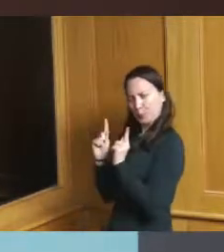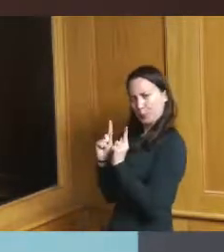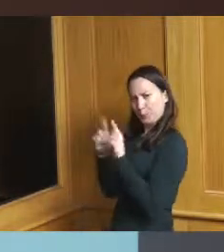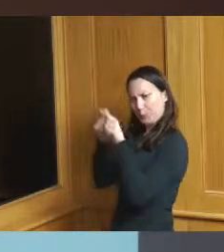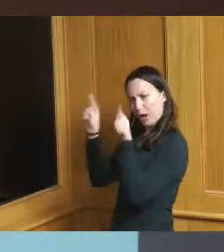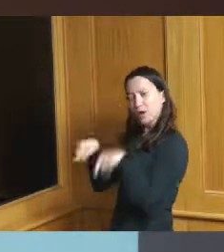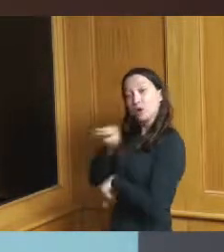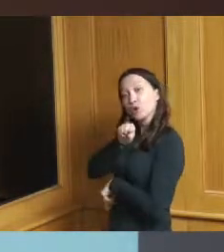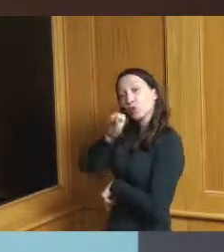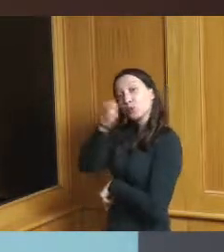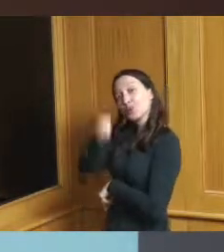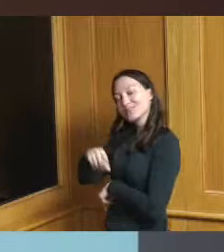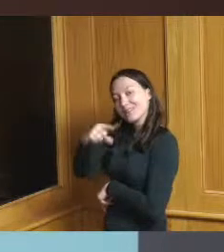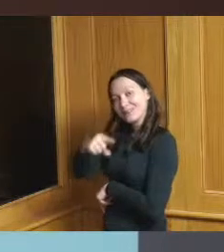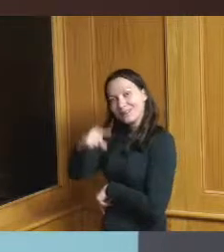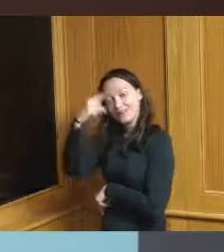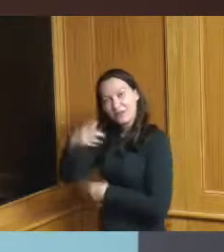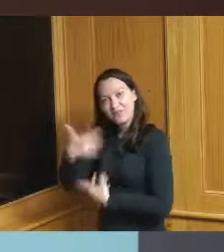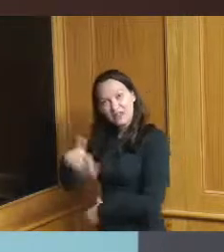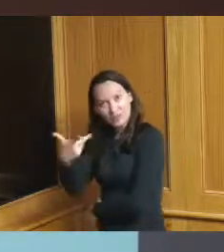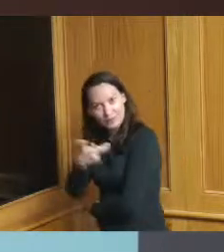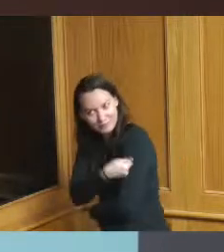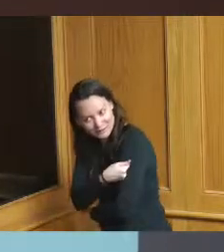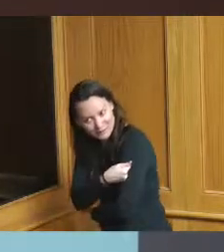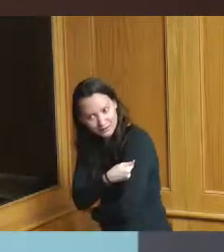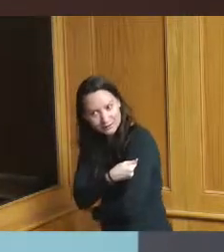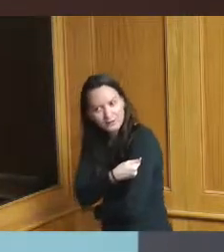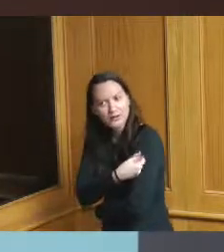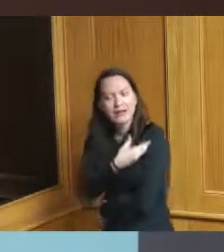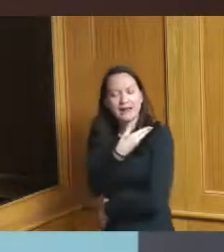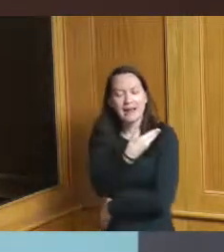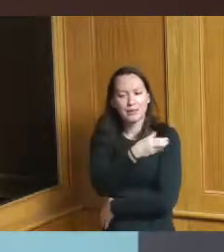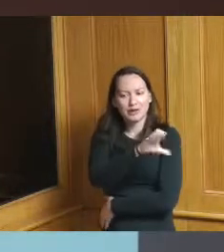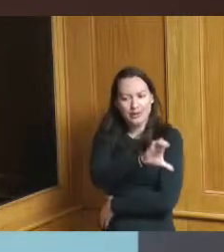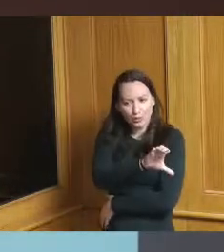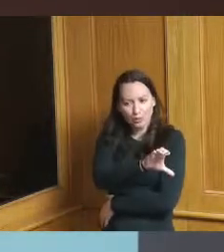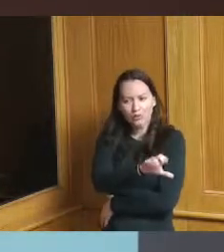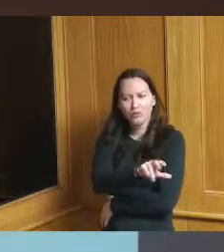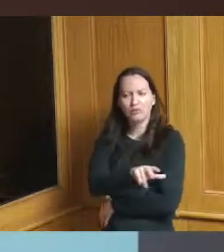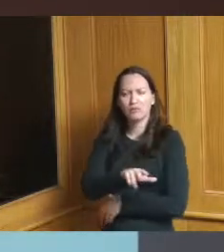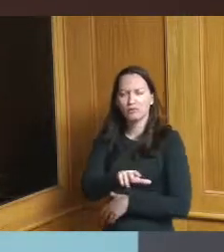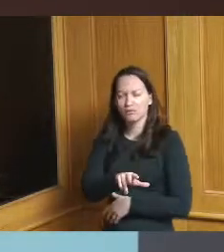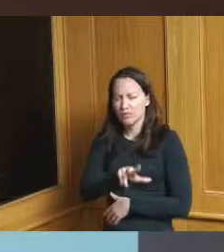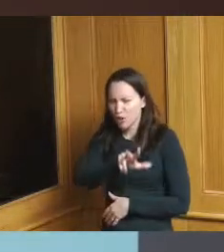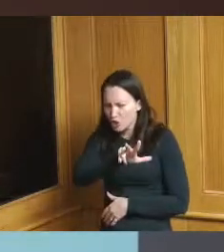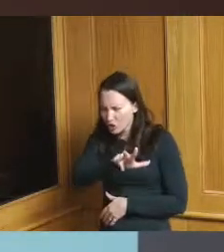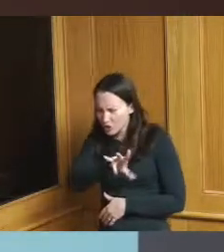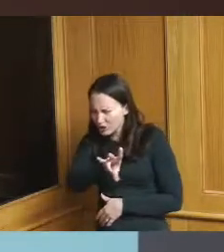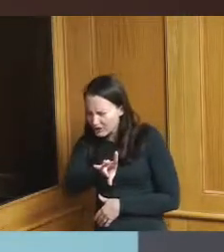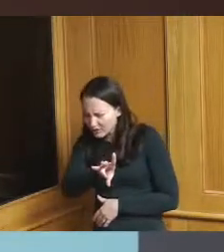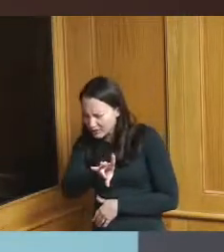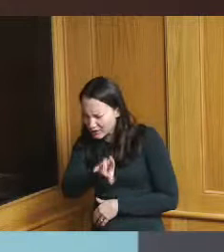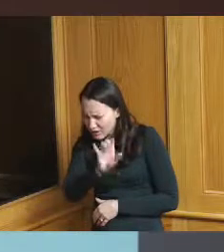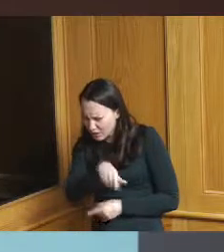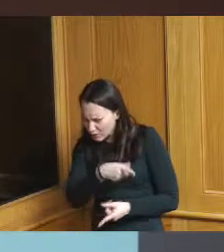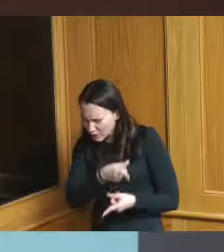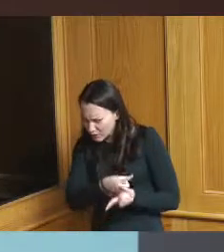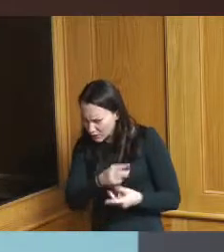of African-Americans who have received the vaccine Hamilton County at 30 is is the 37 correct yeah as